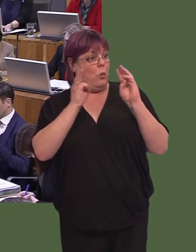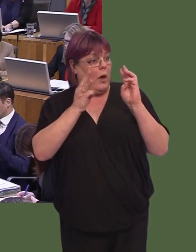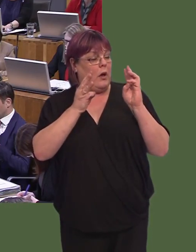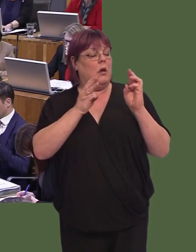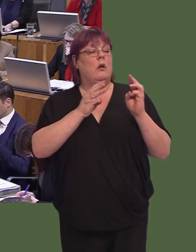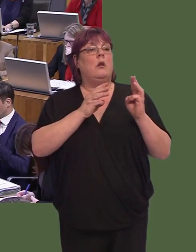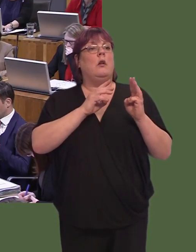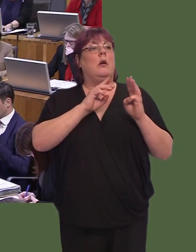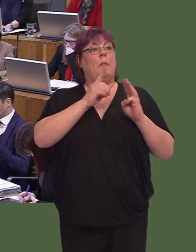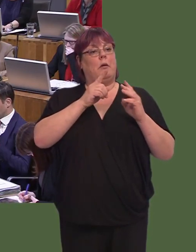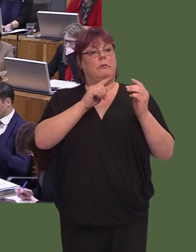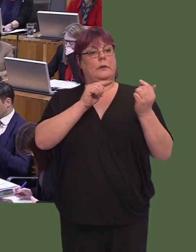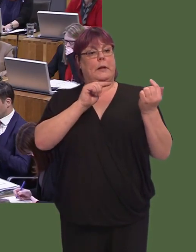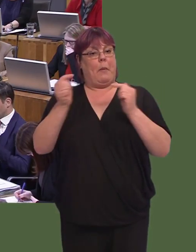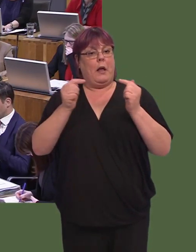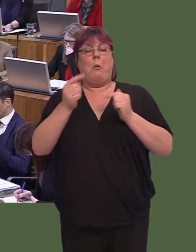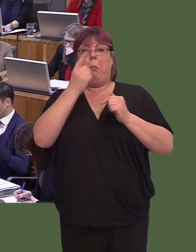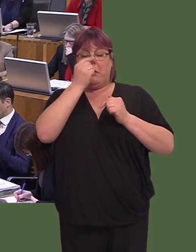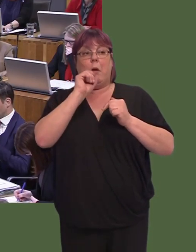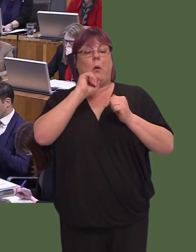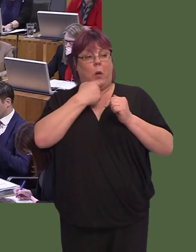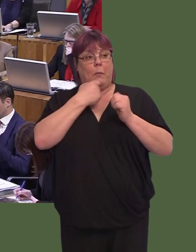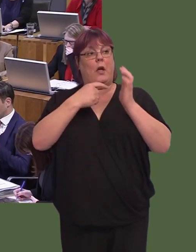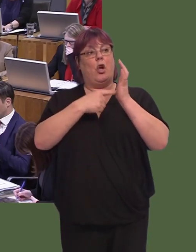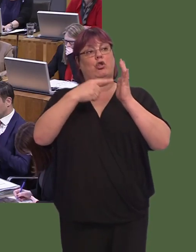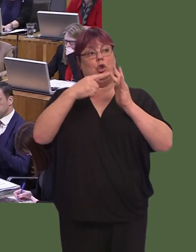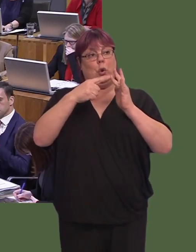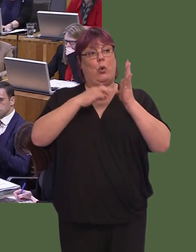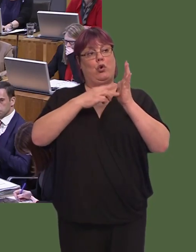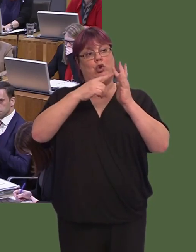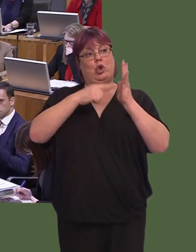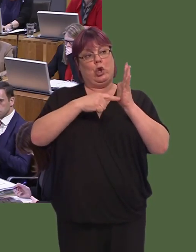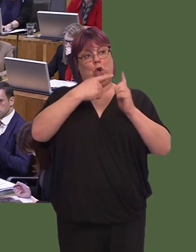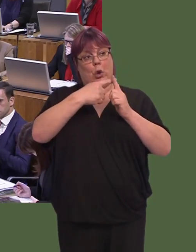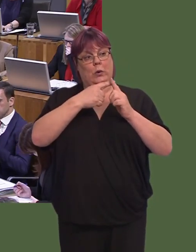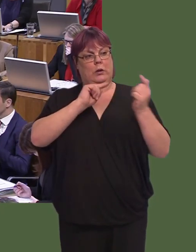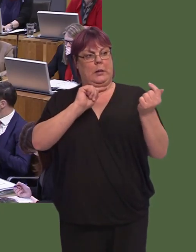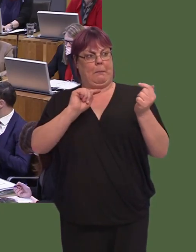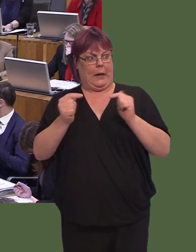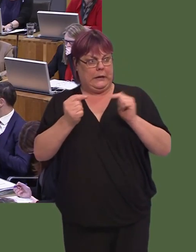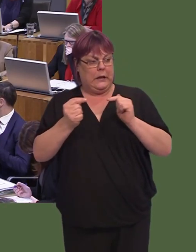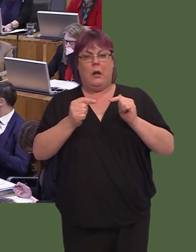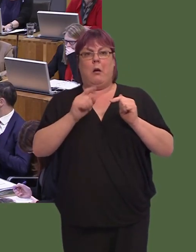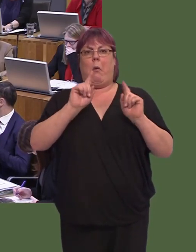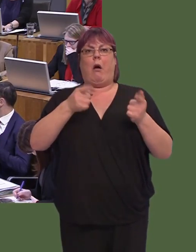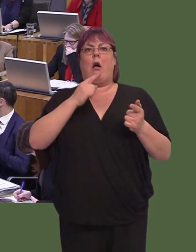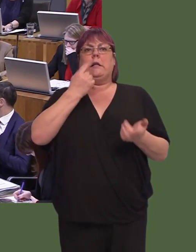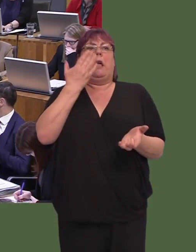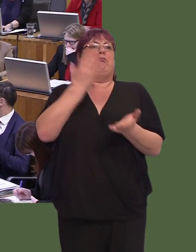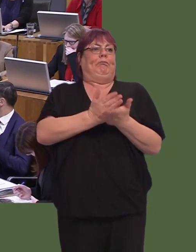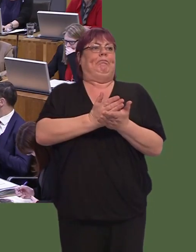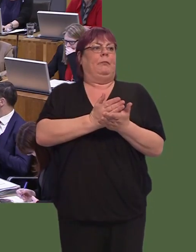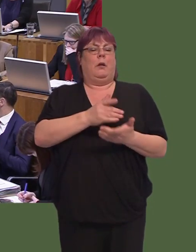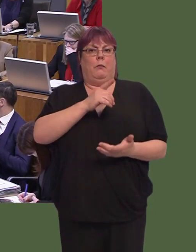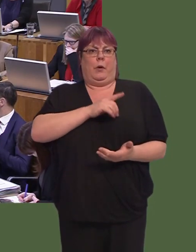The debate is likely to be a 'to note' debate at this point in time, but I'm hesitant to say that categorically because we don't yet know the outcome of the public inquiry.